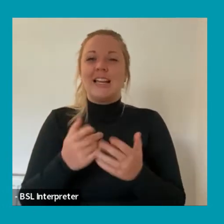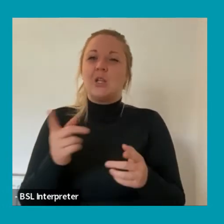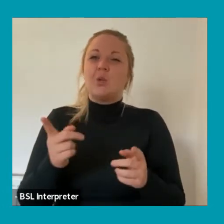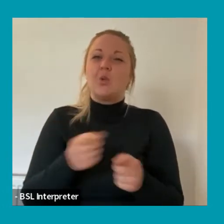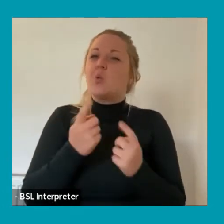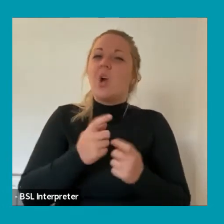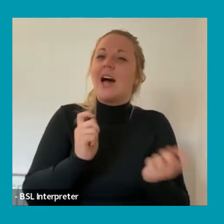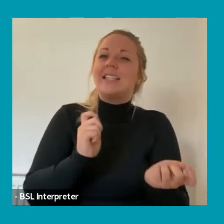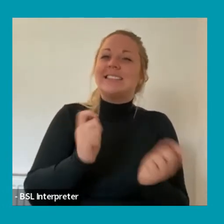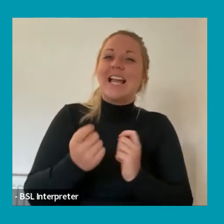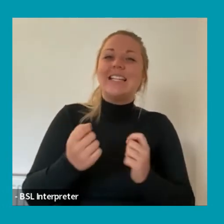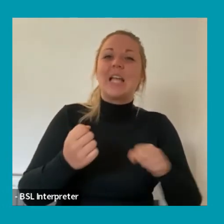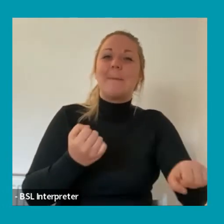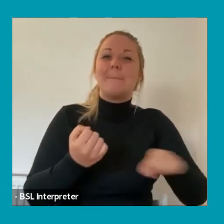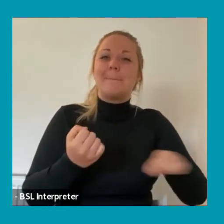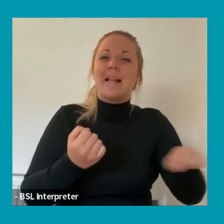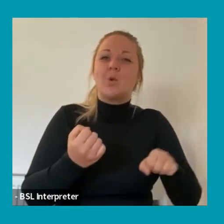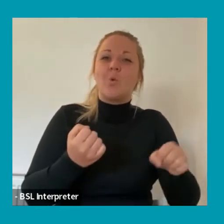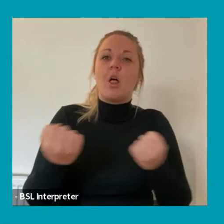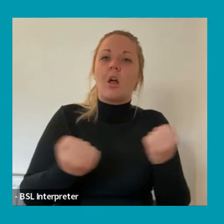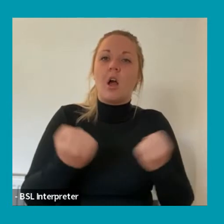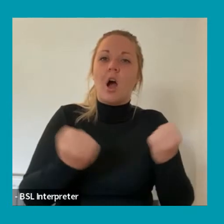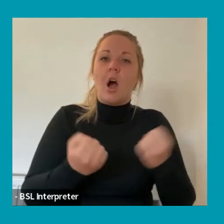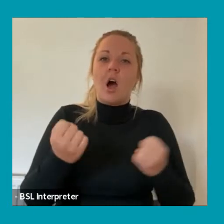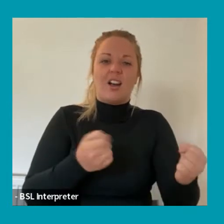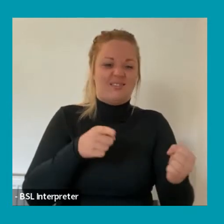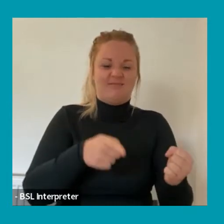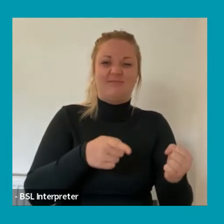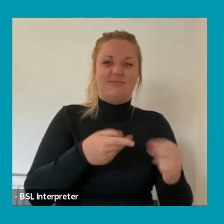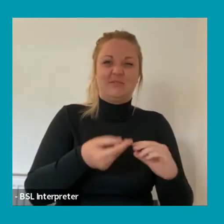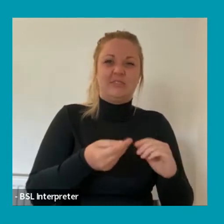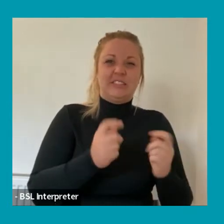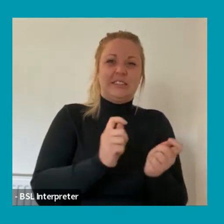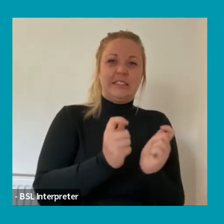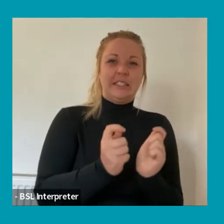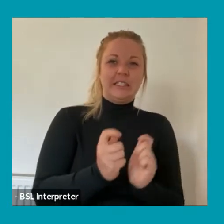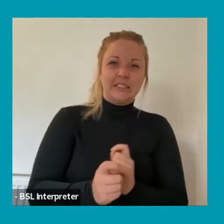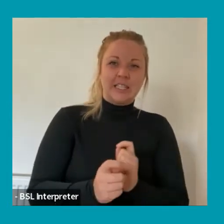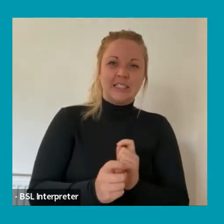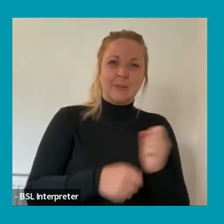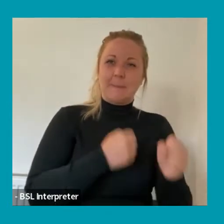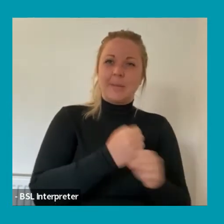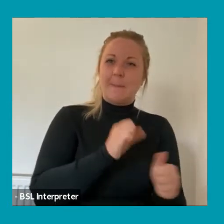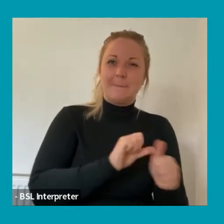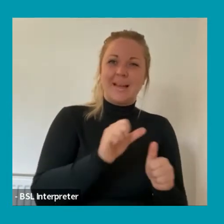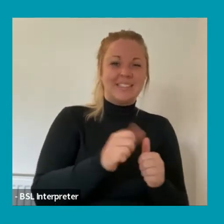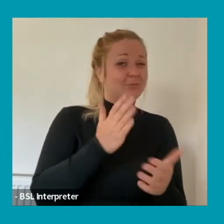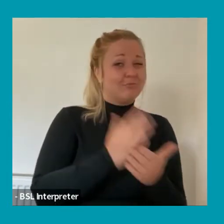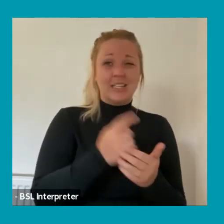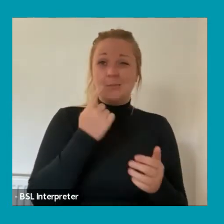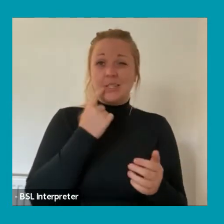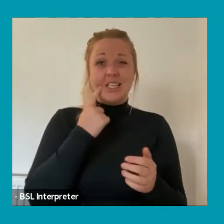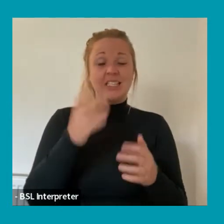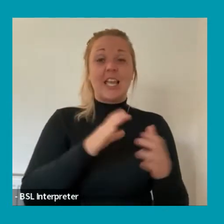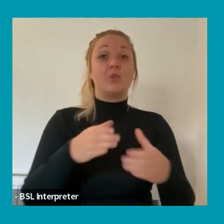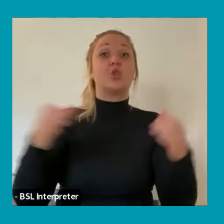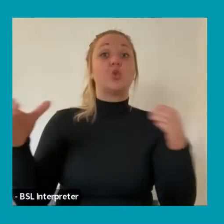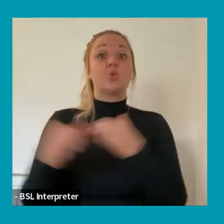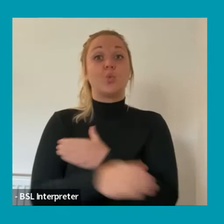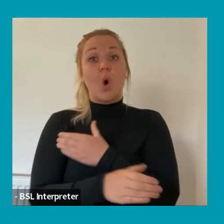You are much better just swapping it for an automatic car. Then I went back to access to work and haded this conversation with them.